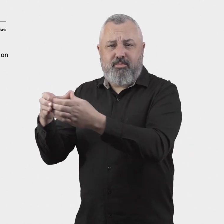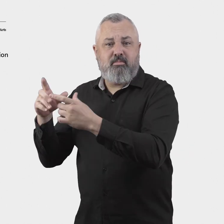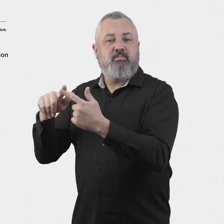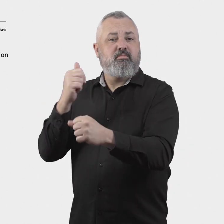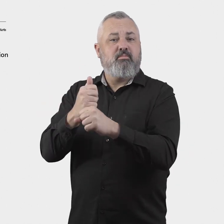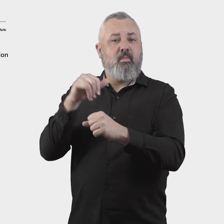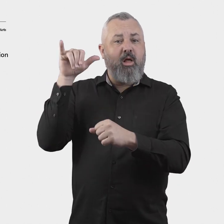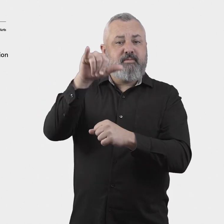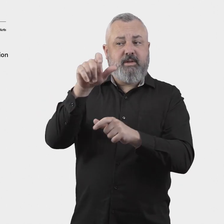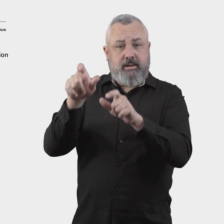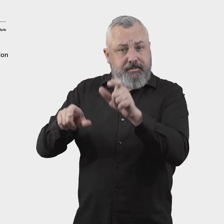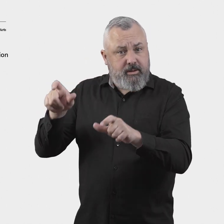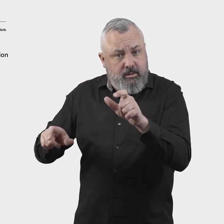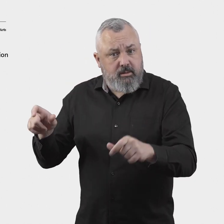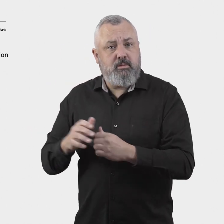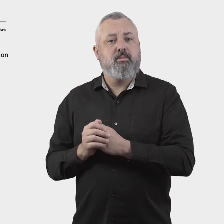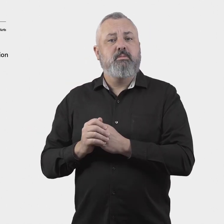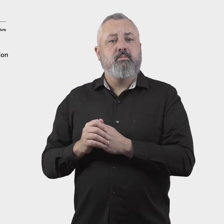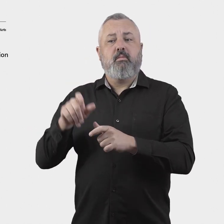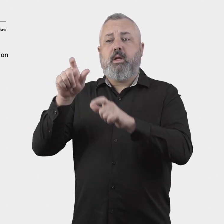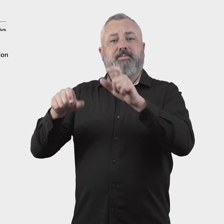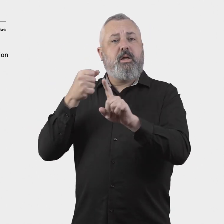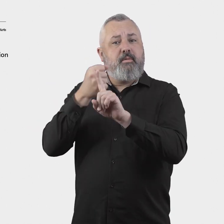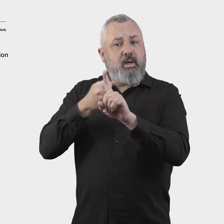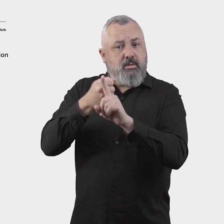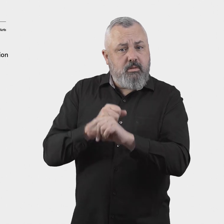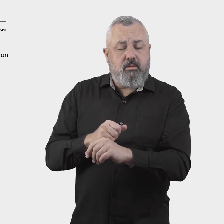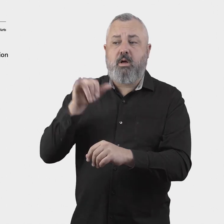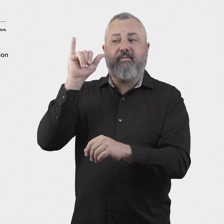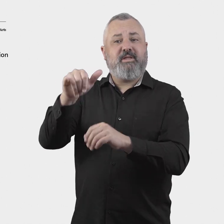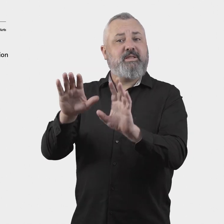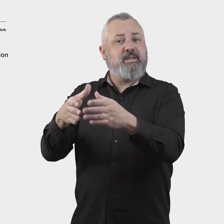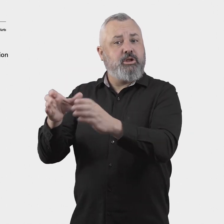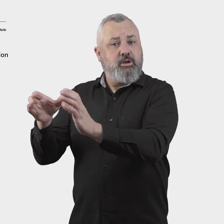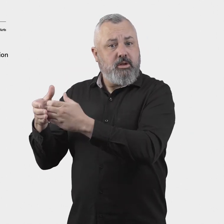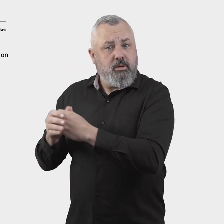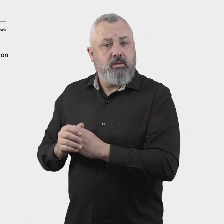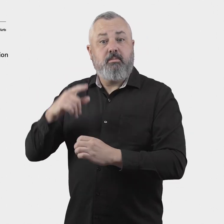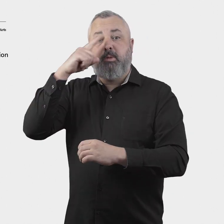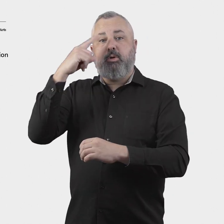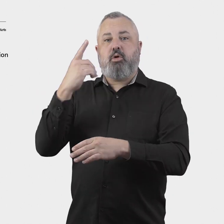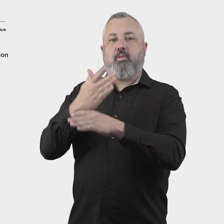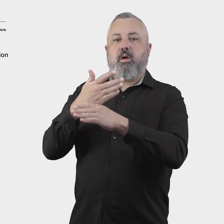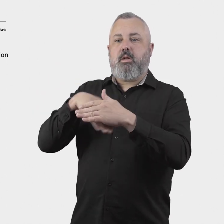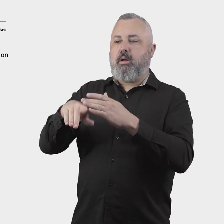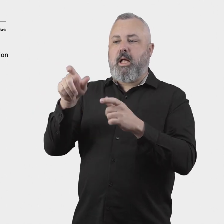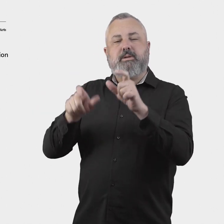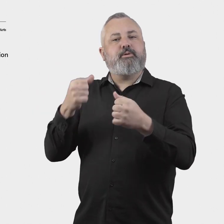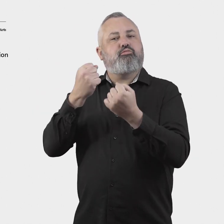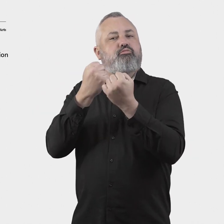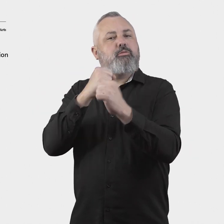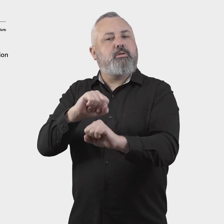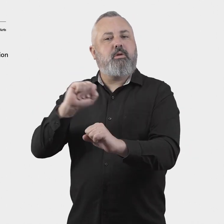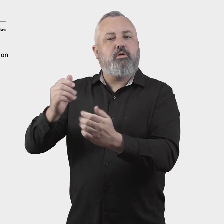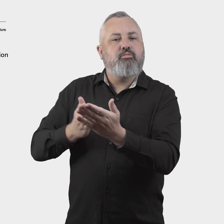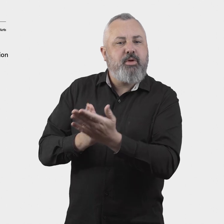Australian aviation customers, consumer advocates, the aviation sector, and experts in consumer protection